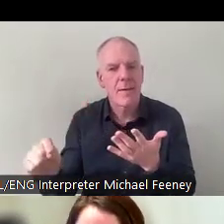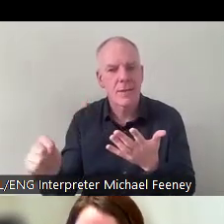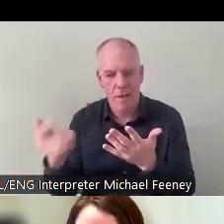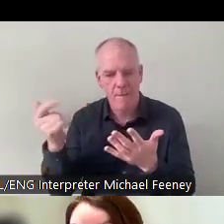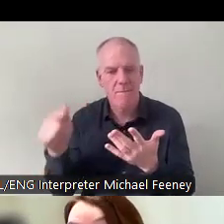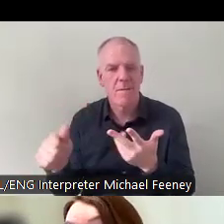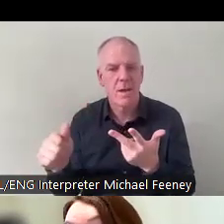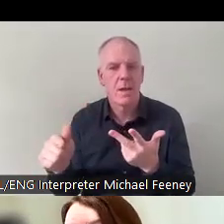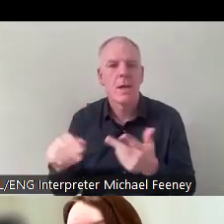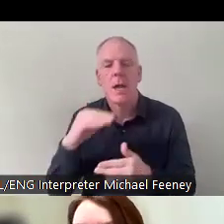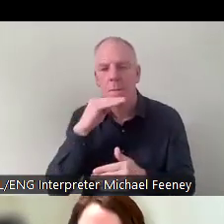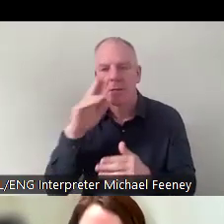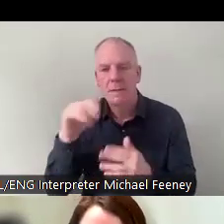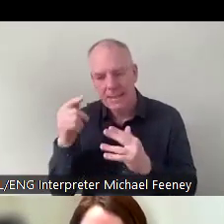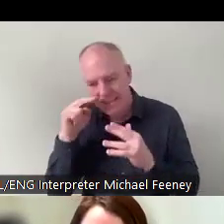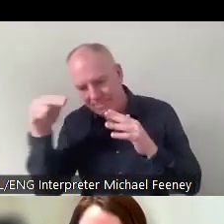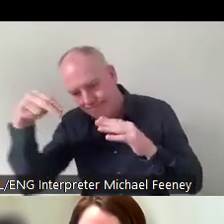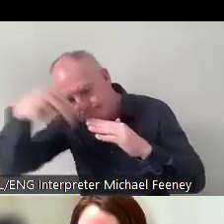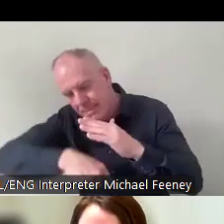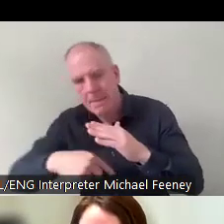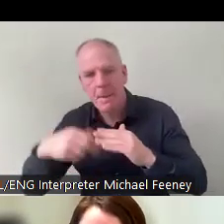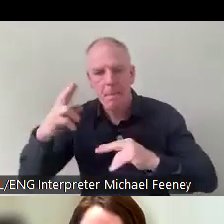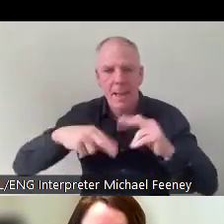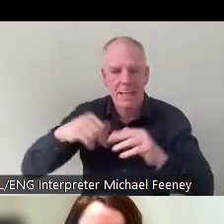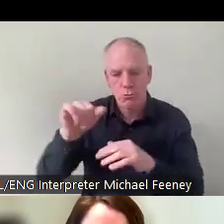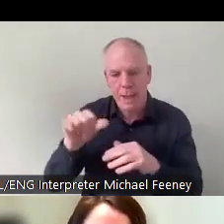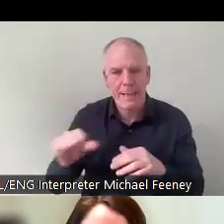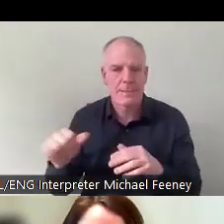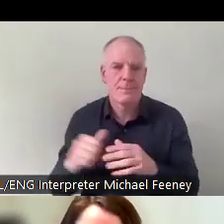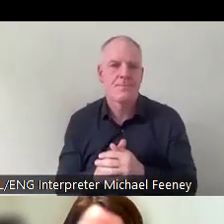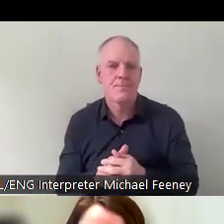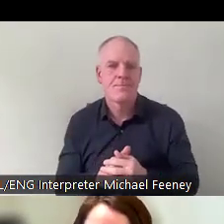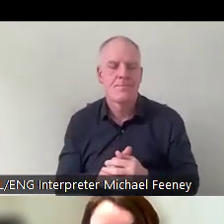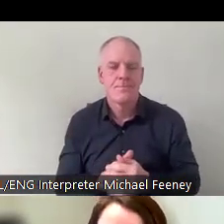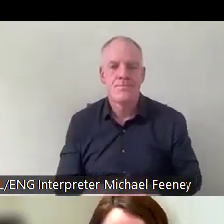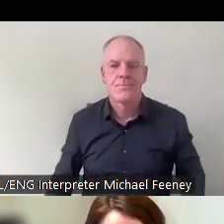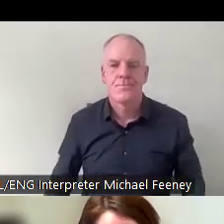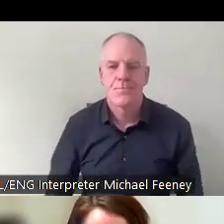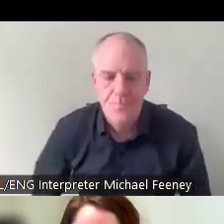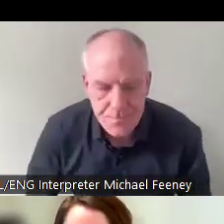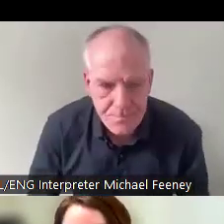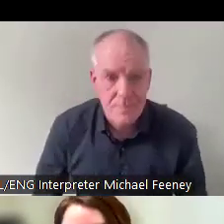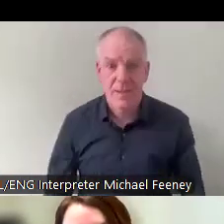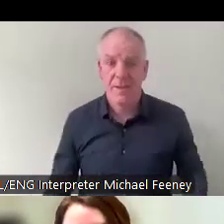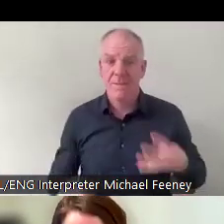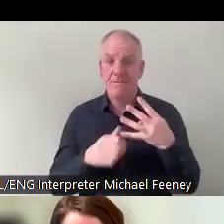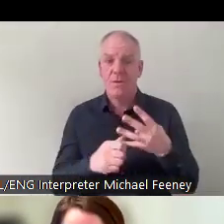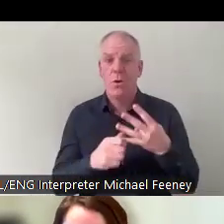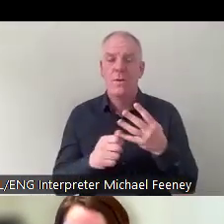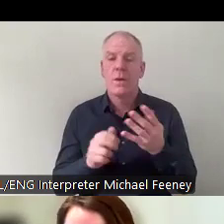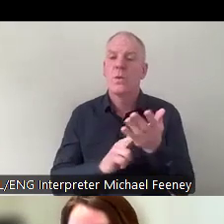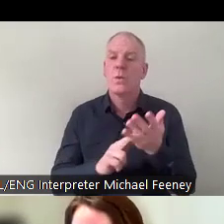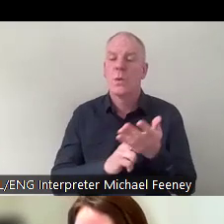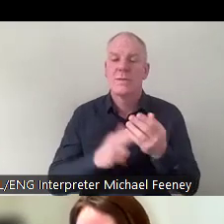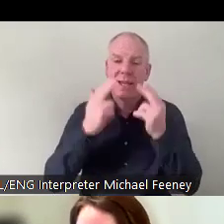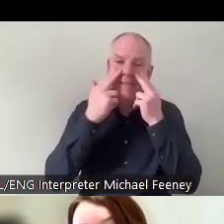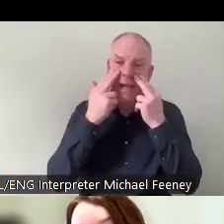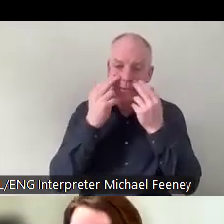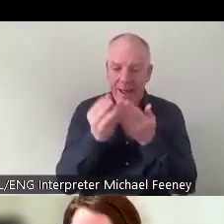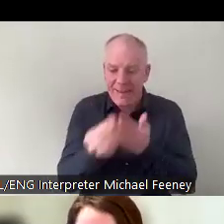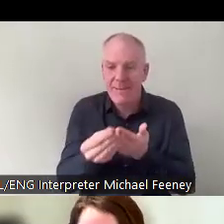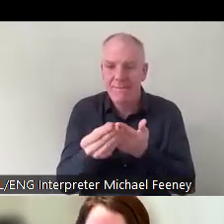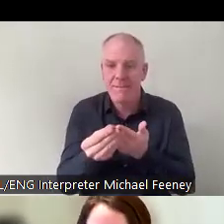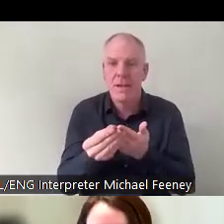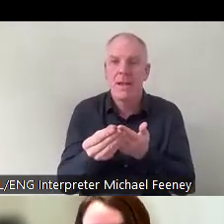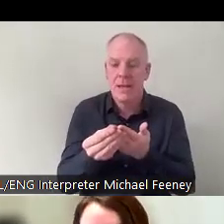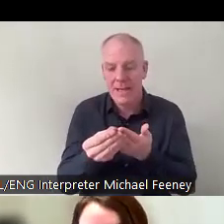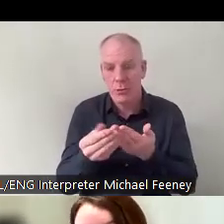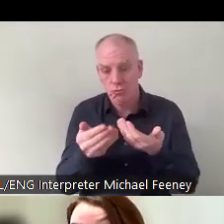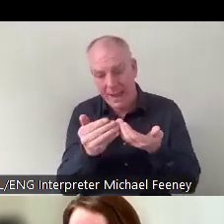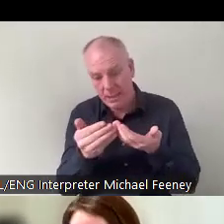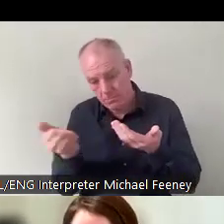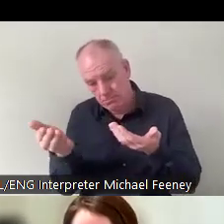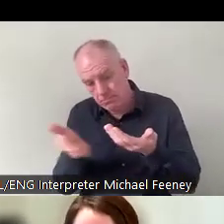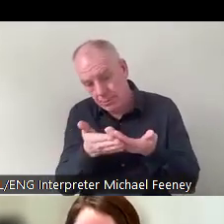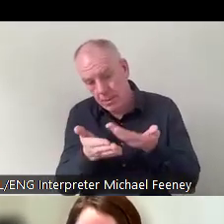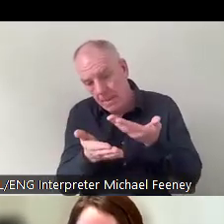just to allow that access into the paint crack apertures. Then the application of natural adhesives directly into the crack apertures and gentle heat treatments to